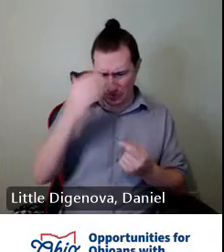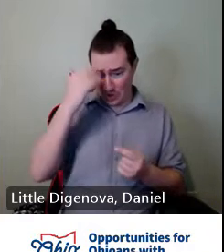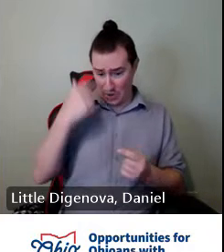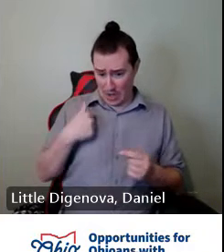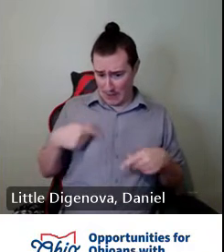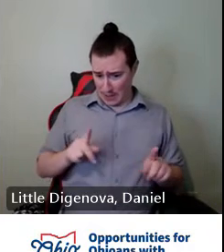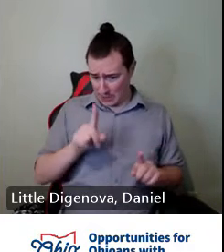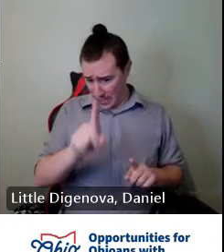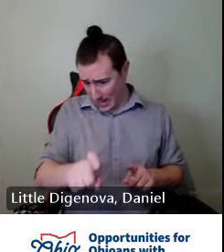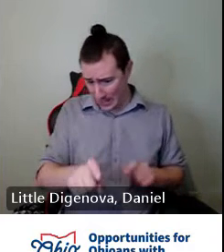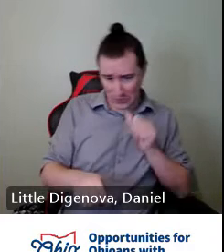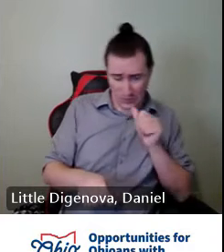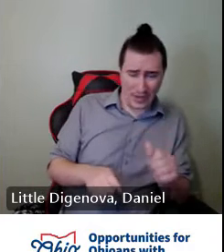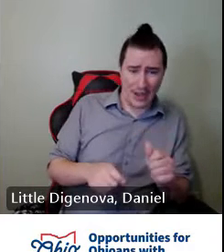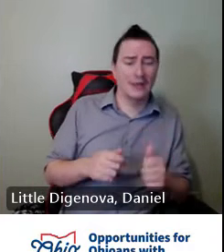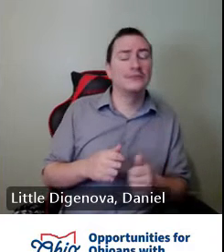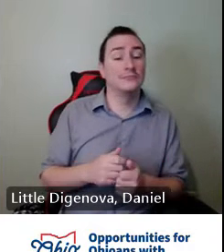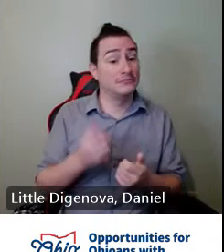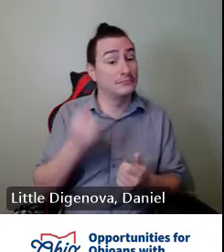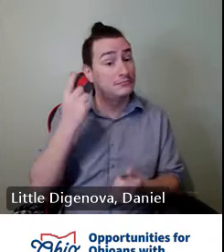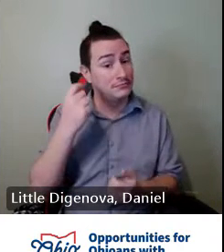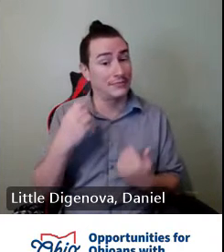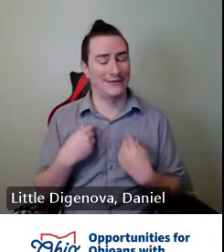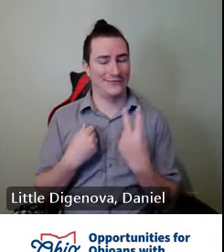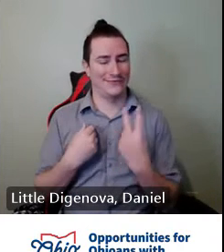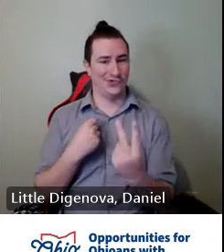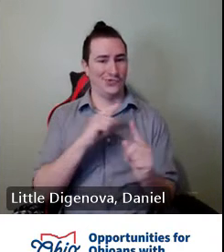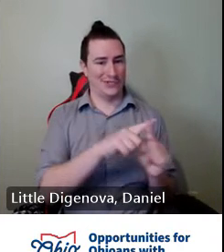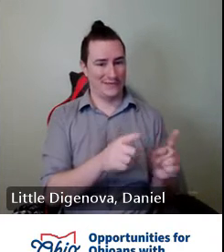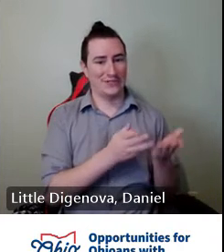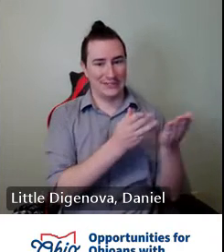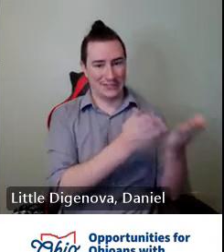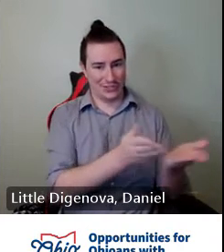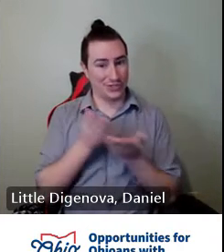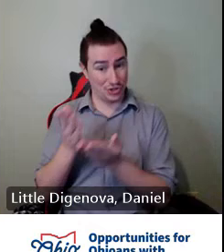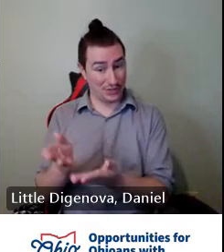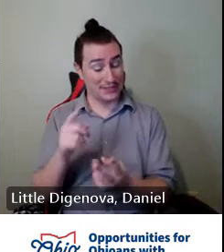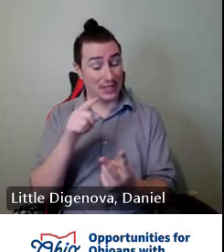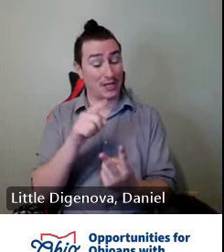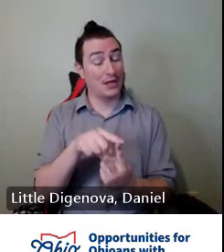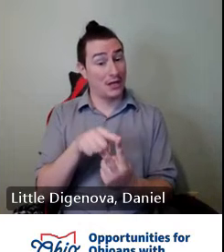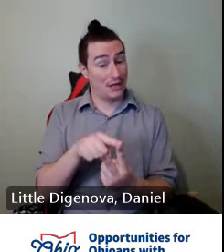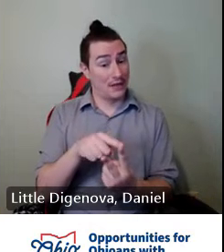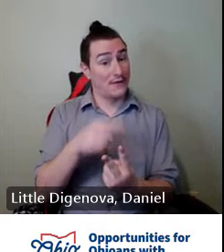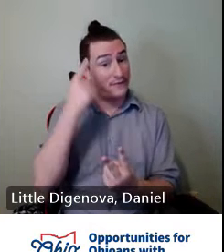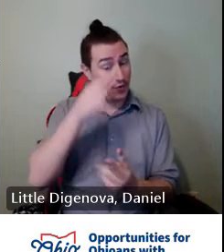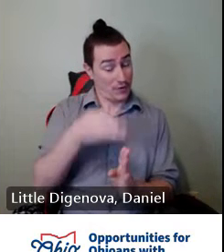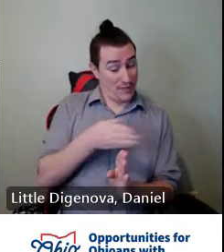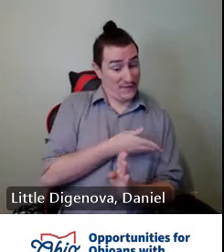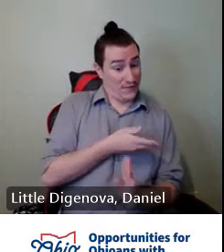They have two different guidances, one for the pre- employment process which is hiring and one for employment